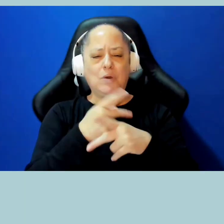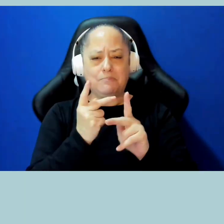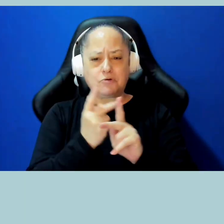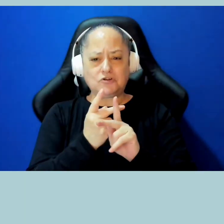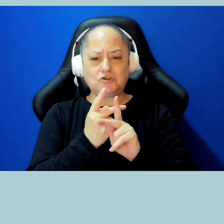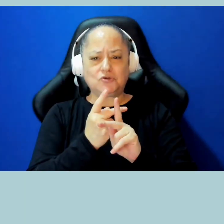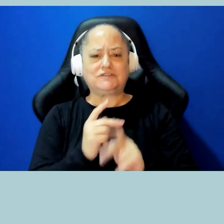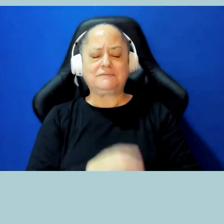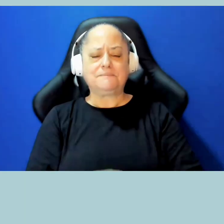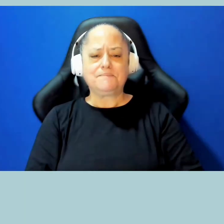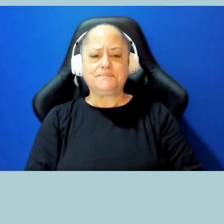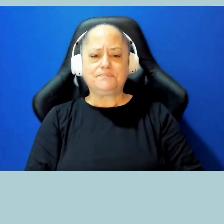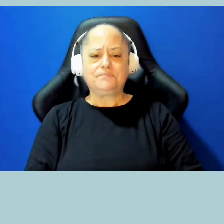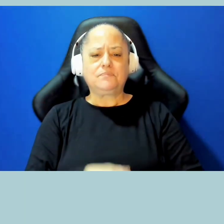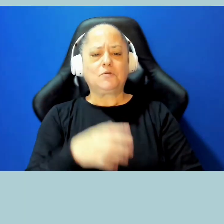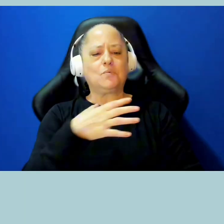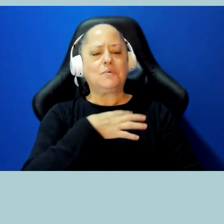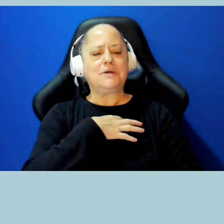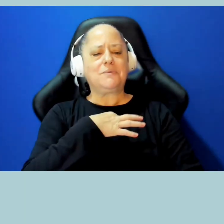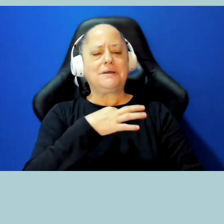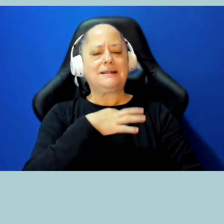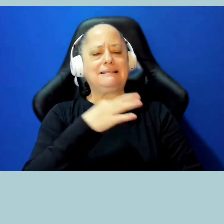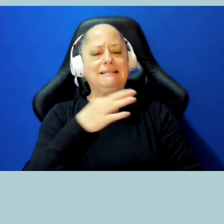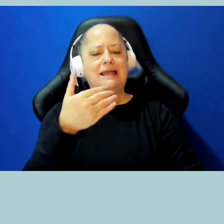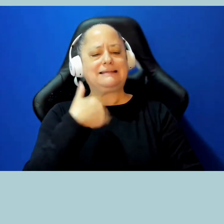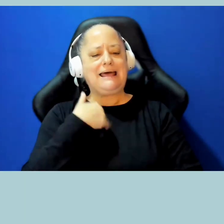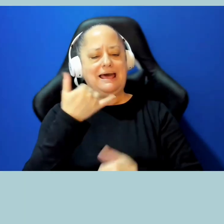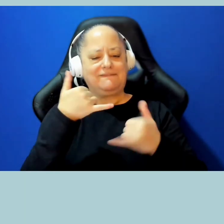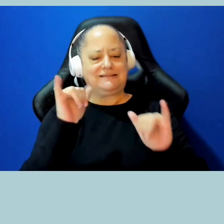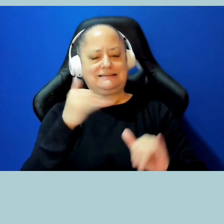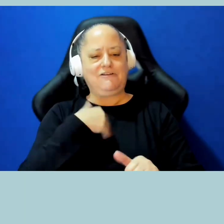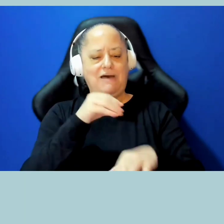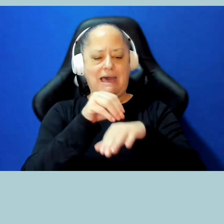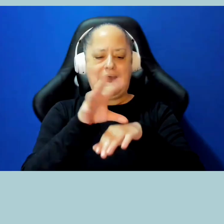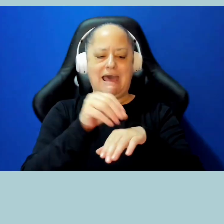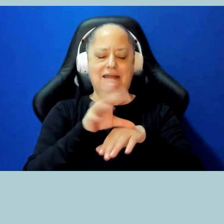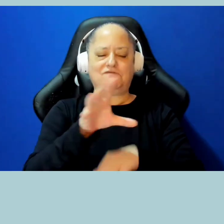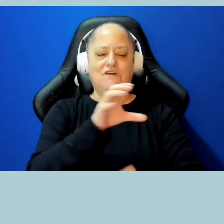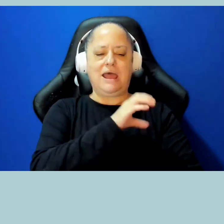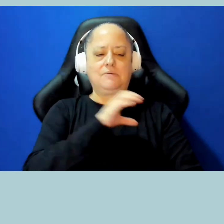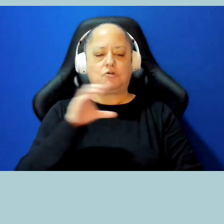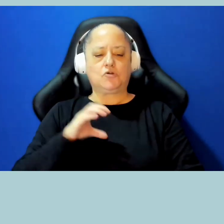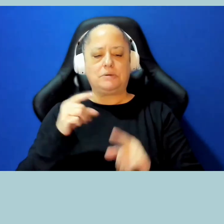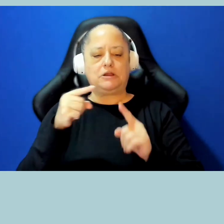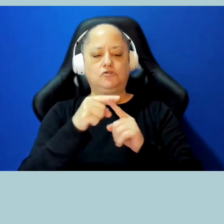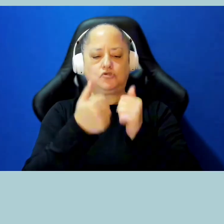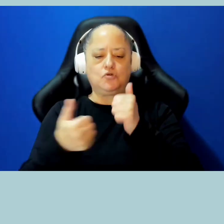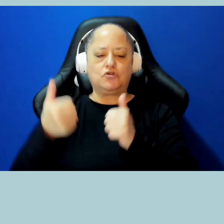Yeah, we would love to still have the advisory committee to the director, you know, subgroup on individuals with disabilities, but that was sunset